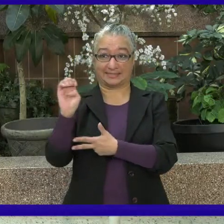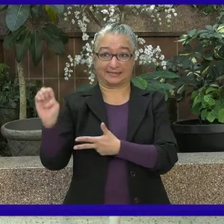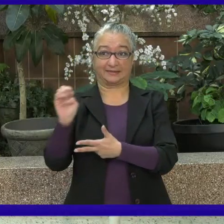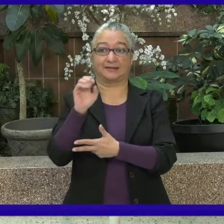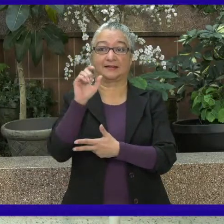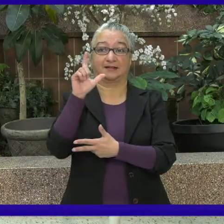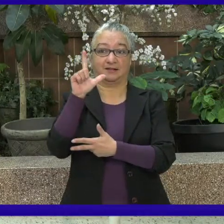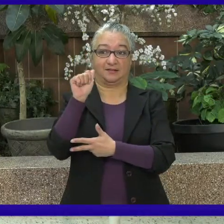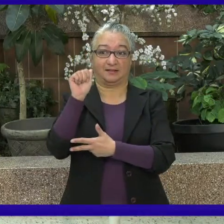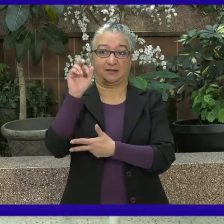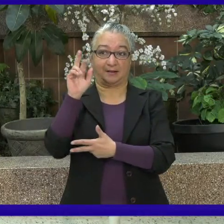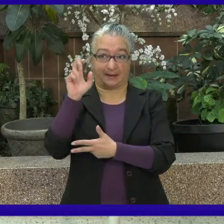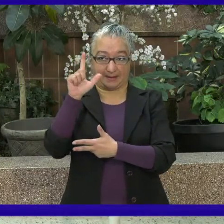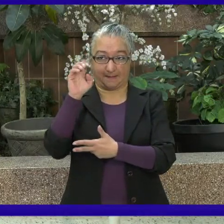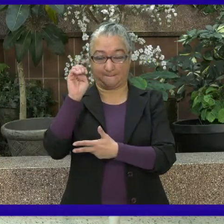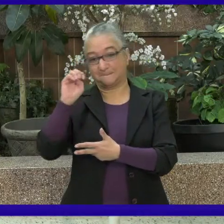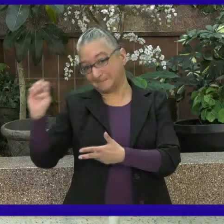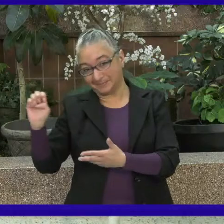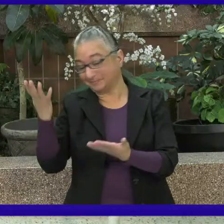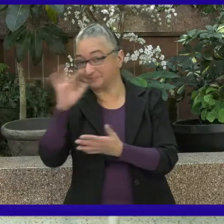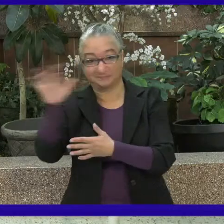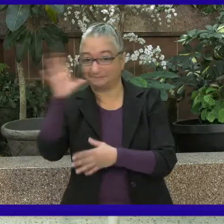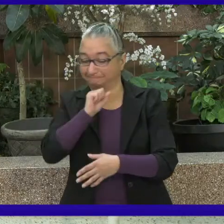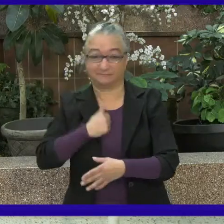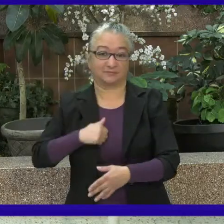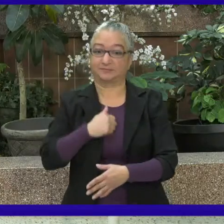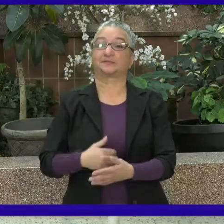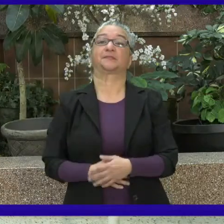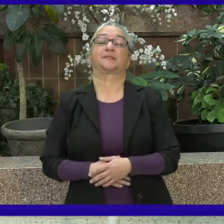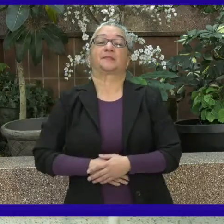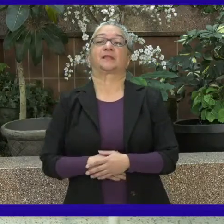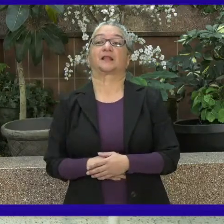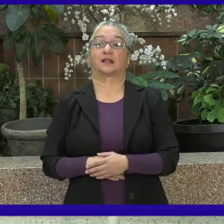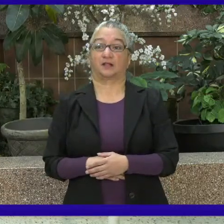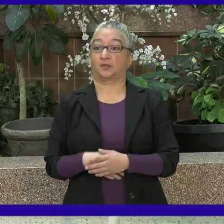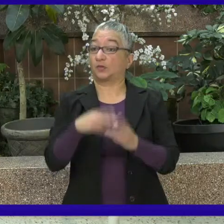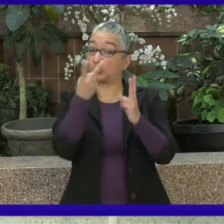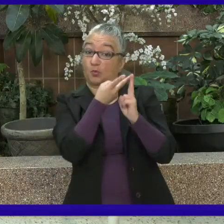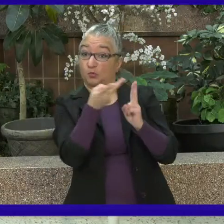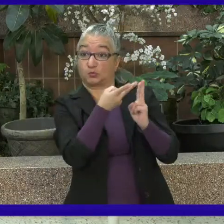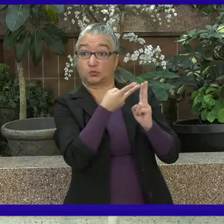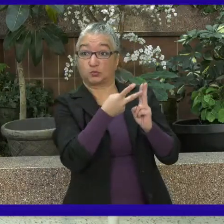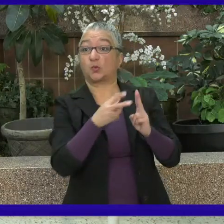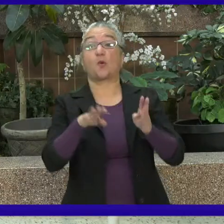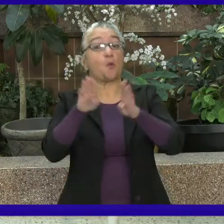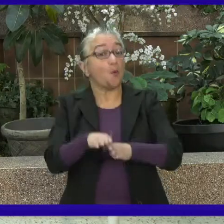to kick off our vaccine campaign and to show leadership by promoting the covid19 vaccine